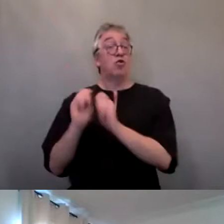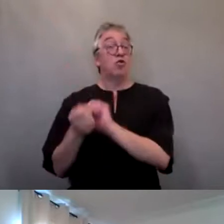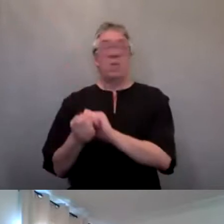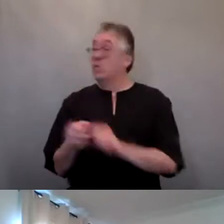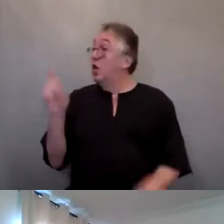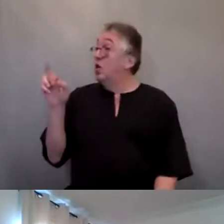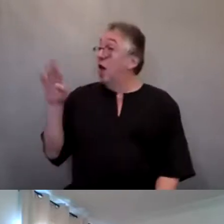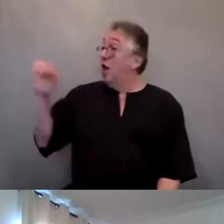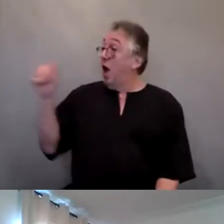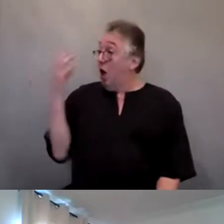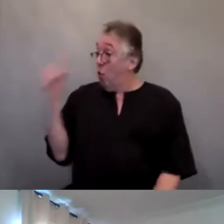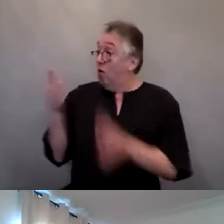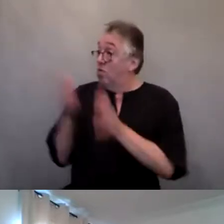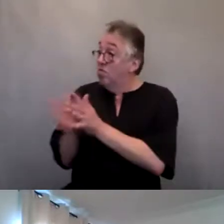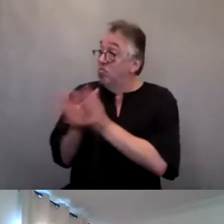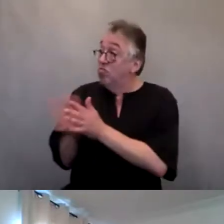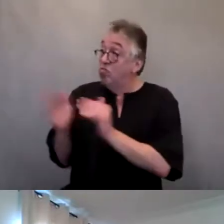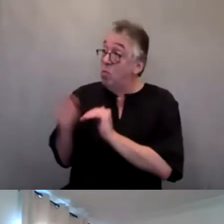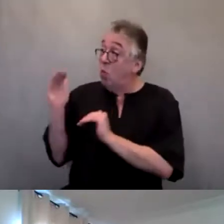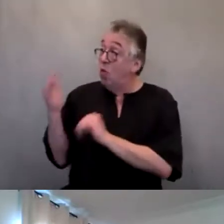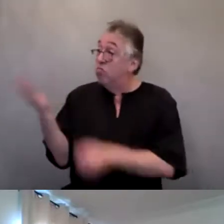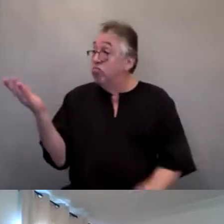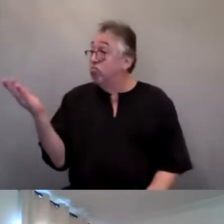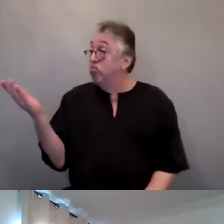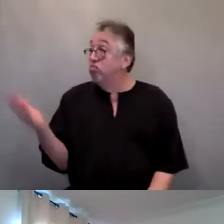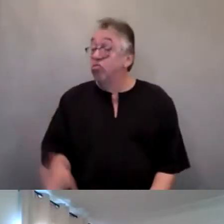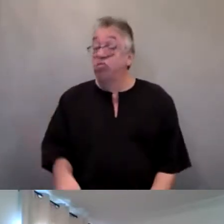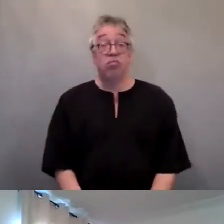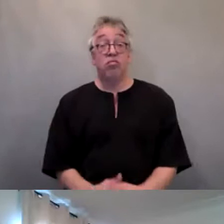years.